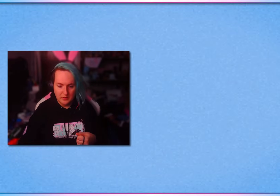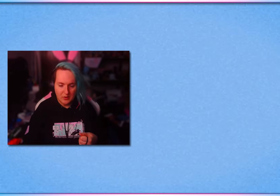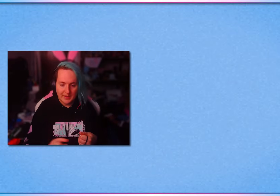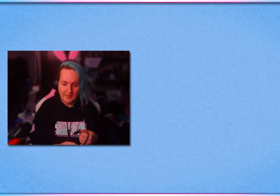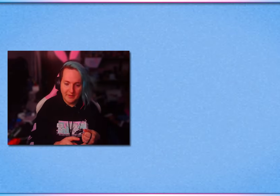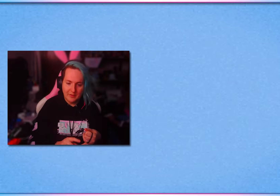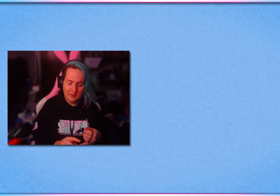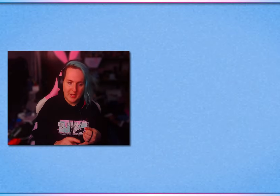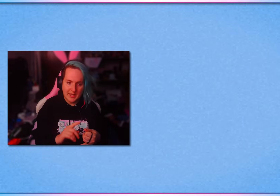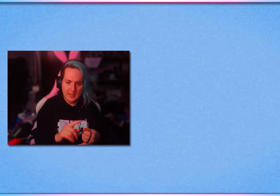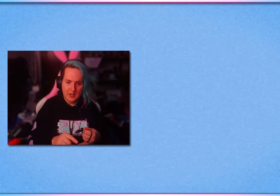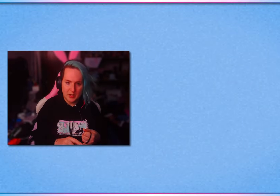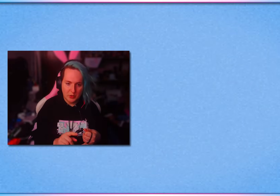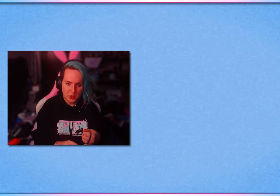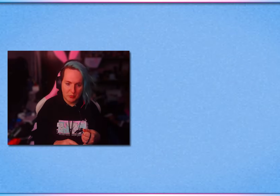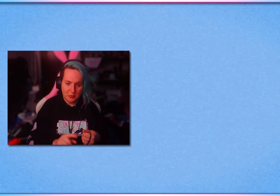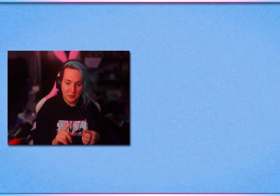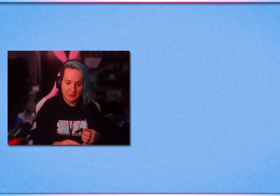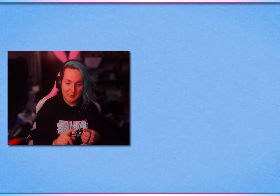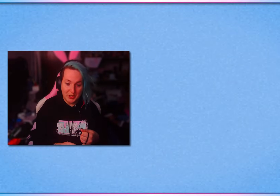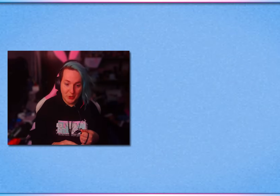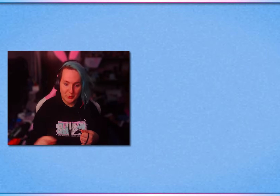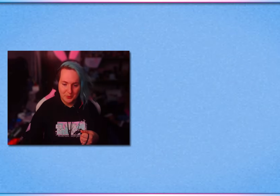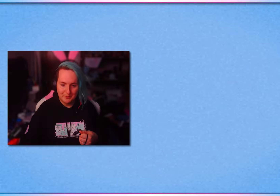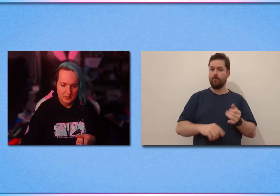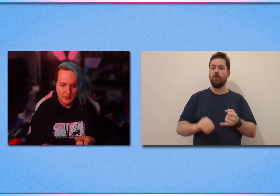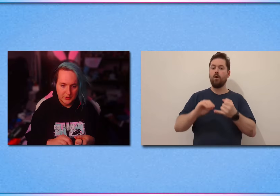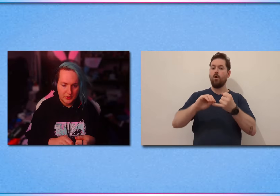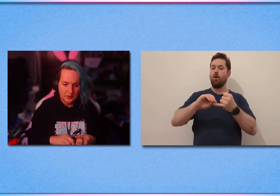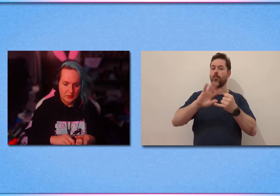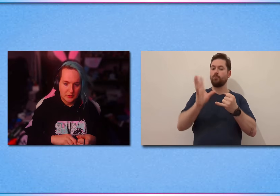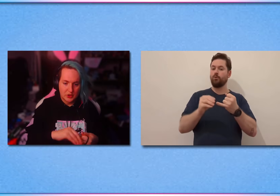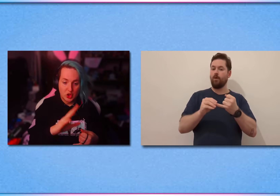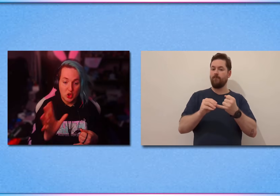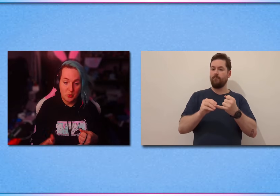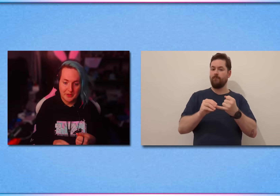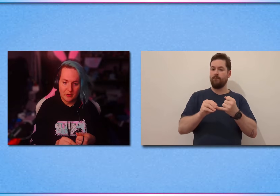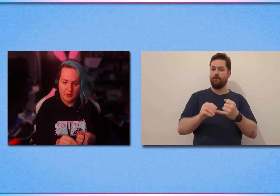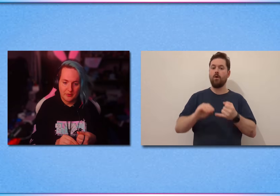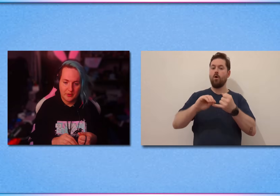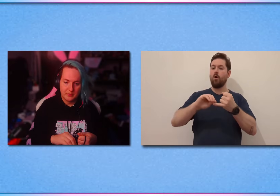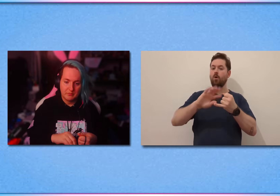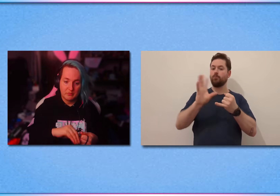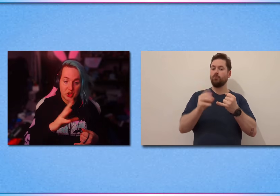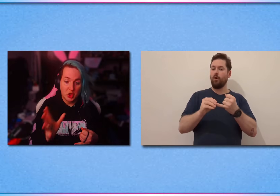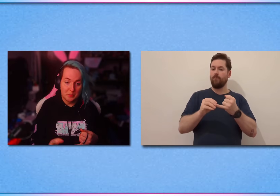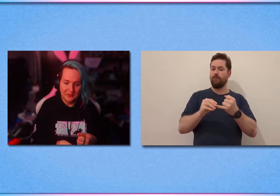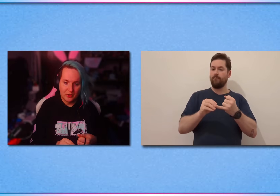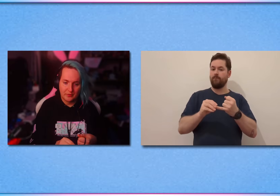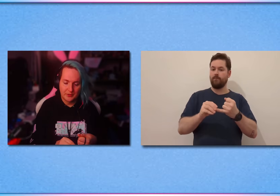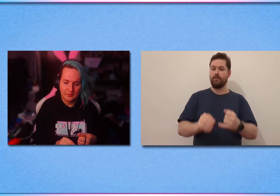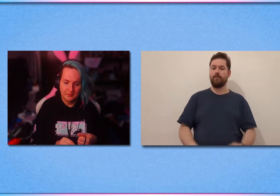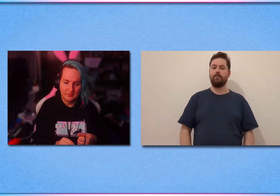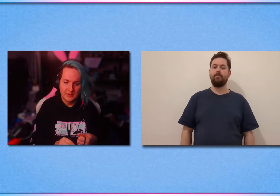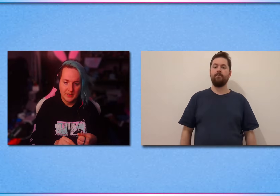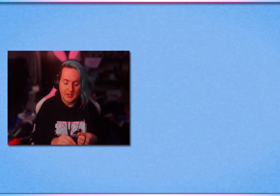Oh yeah, so this is A E I O U, so we're doing from a U... U...bisoft. Ubisoft.